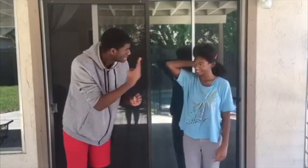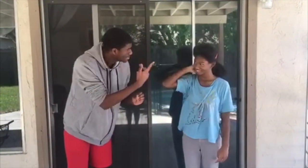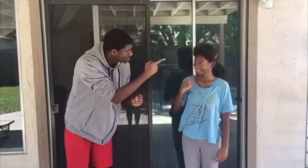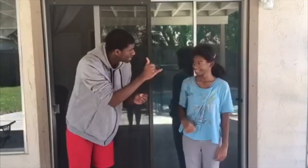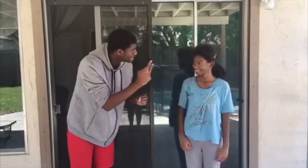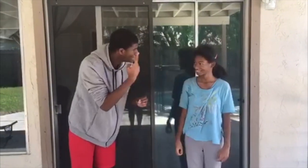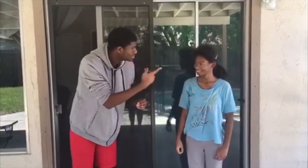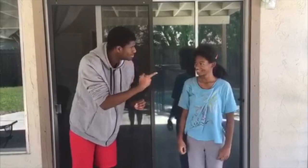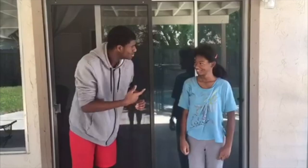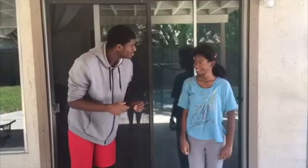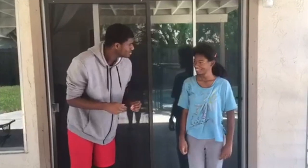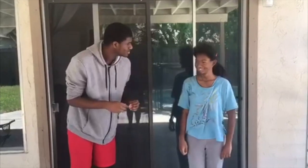I still see it there.